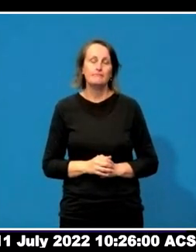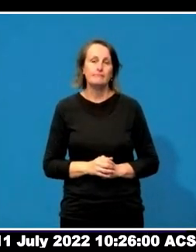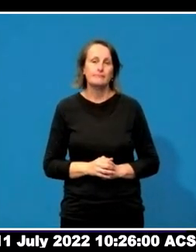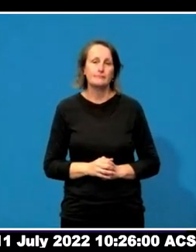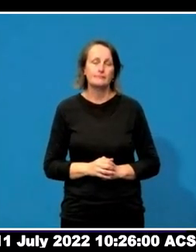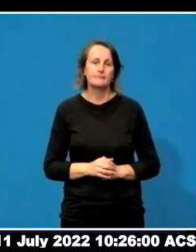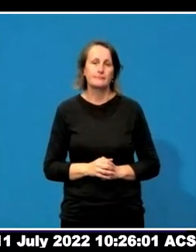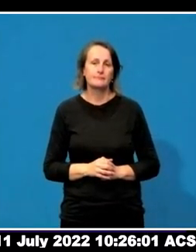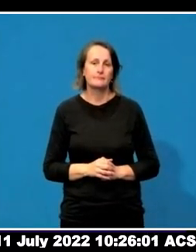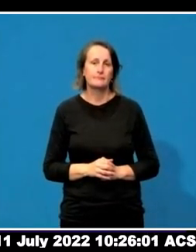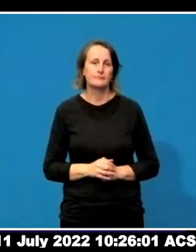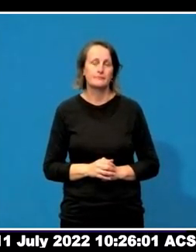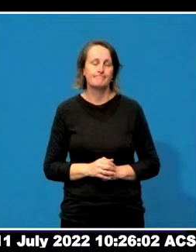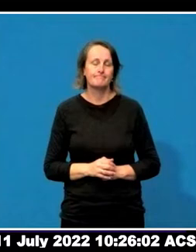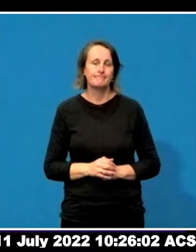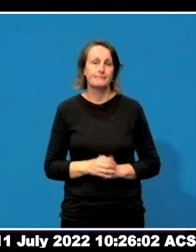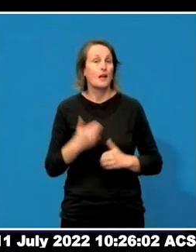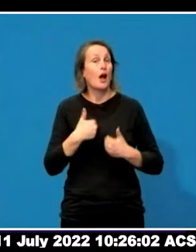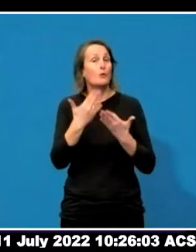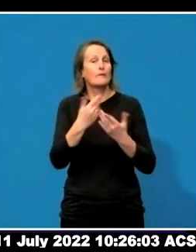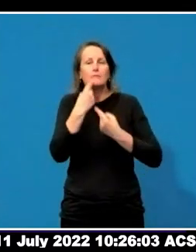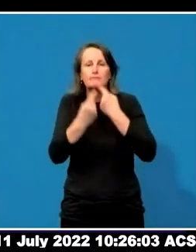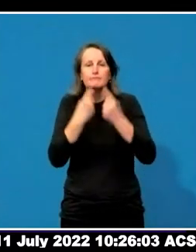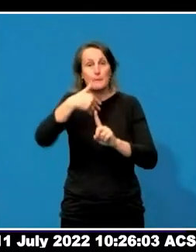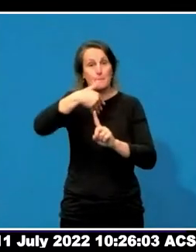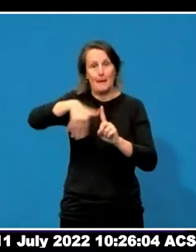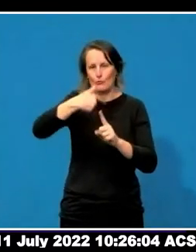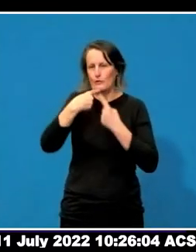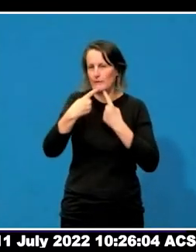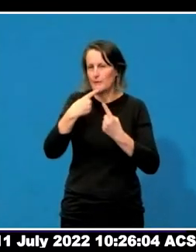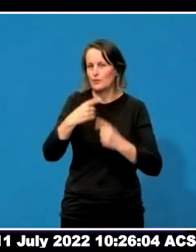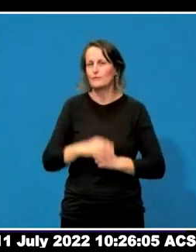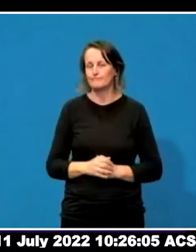Let me give a little background information for the purposes of this hearing.